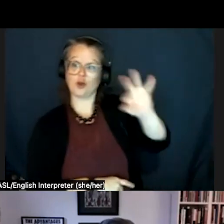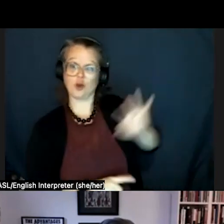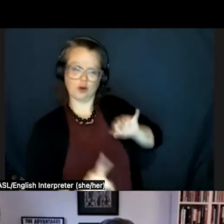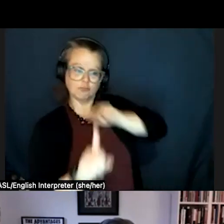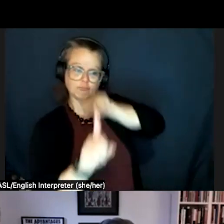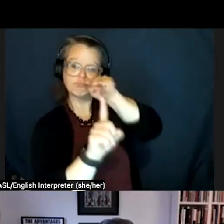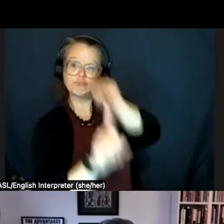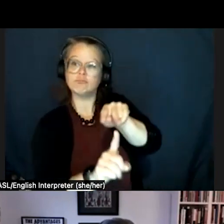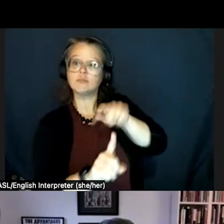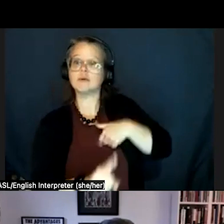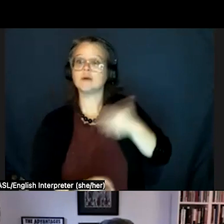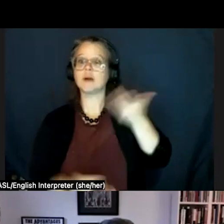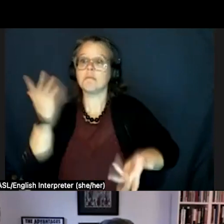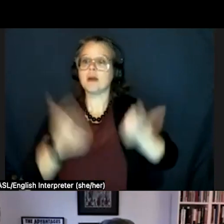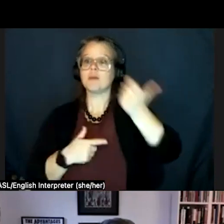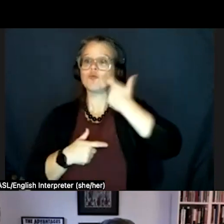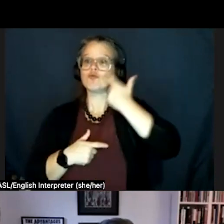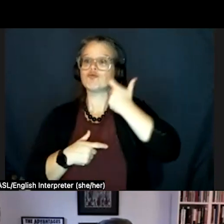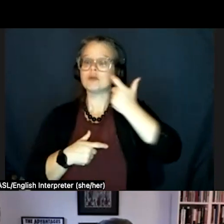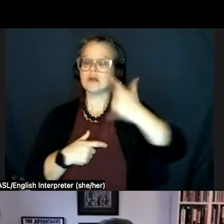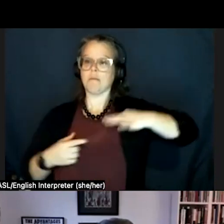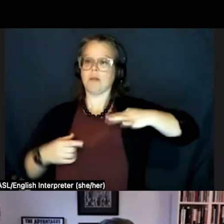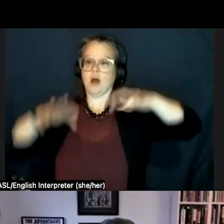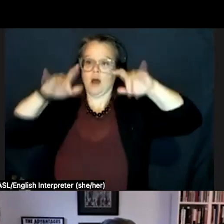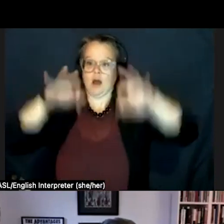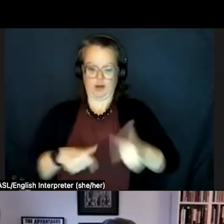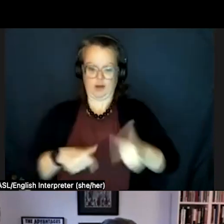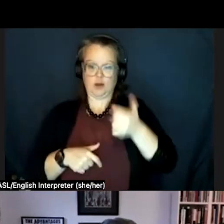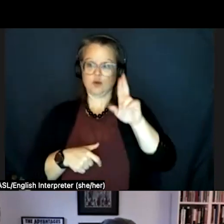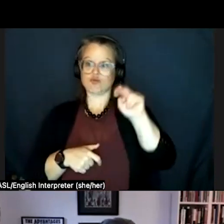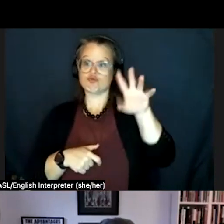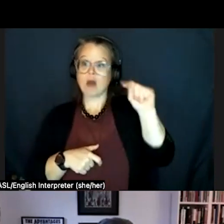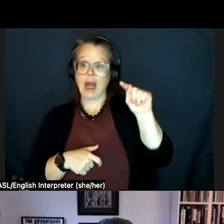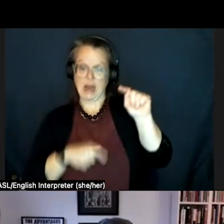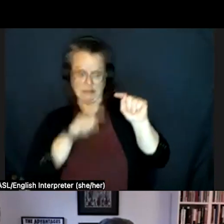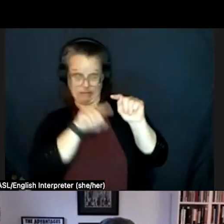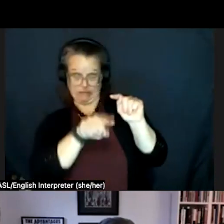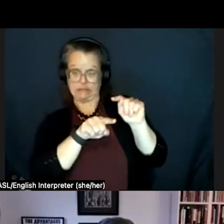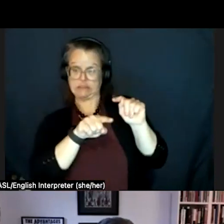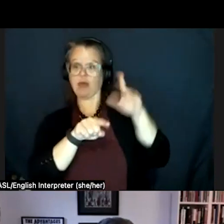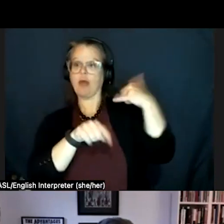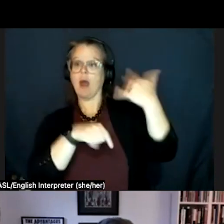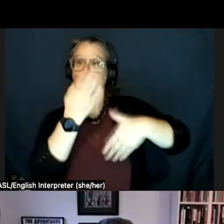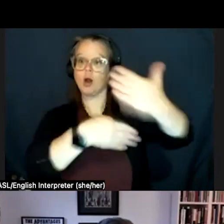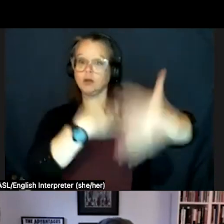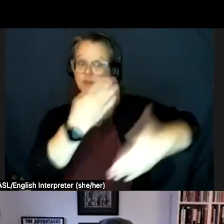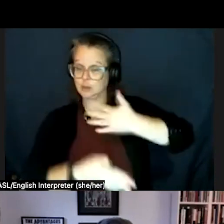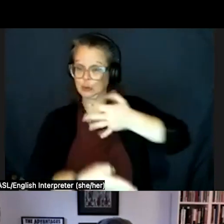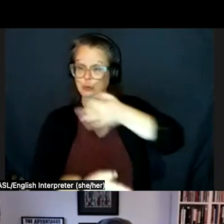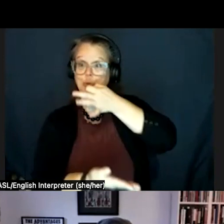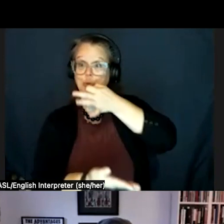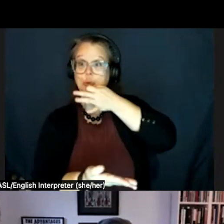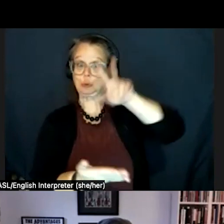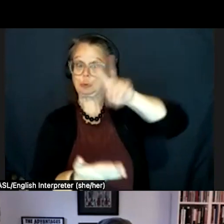author asks, "So what have you done for my book?" It gives us all that information right at hand.